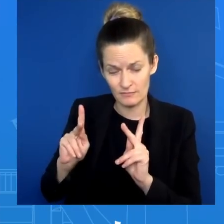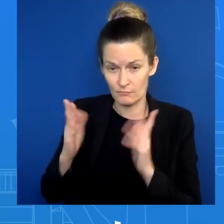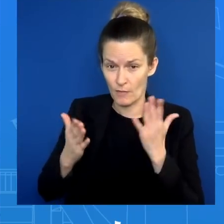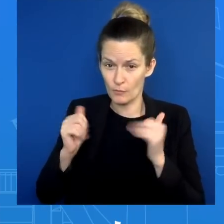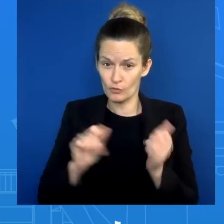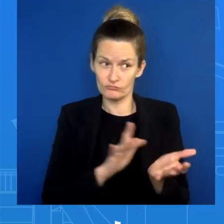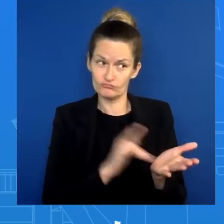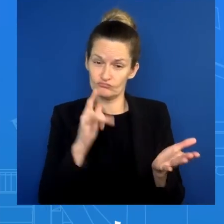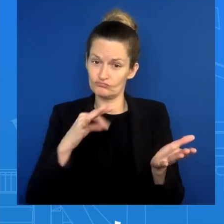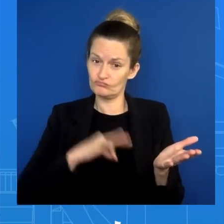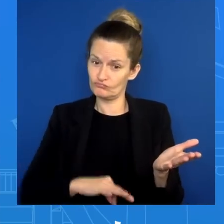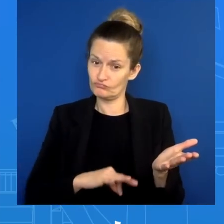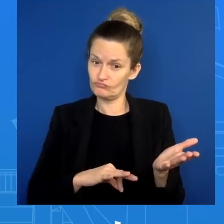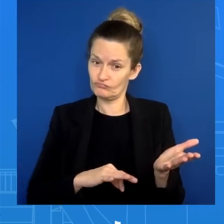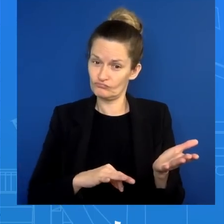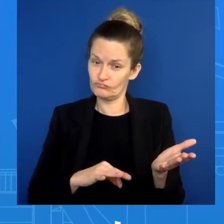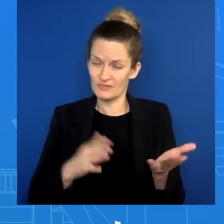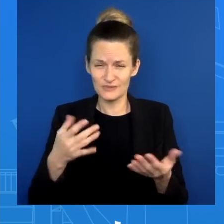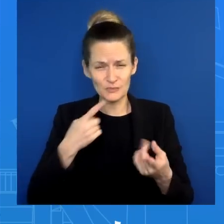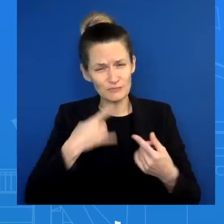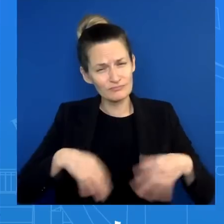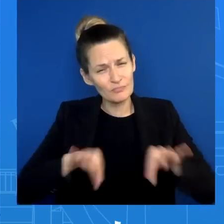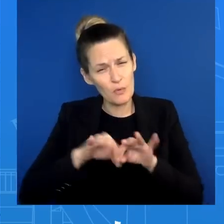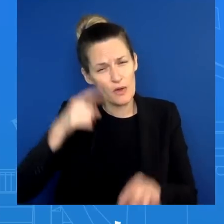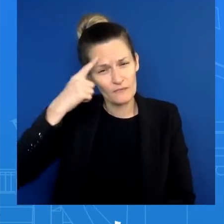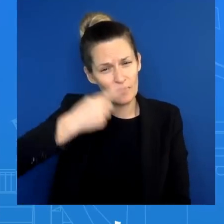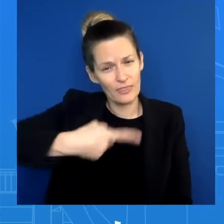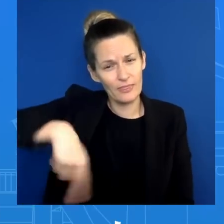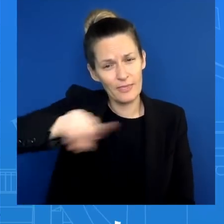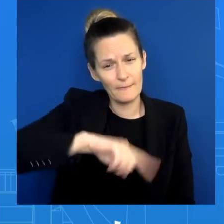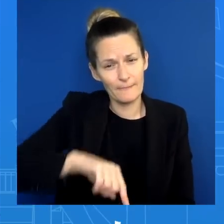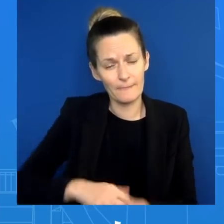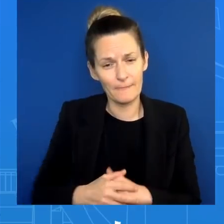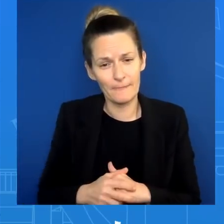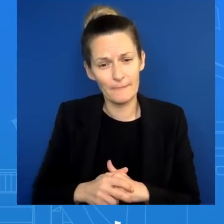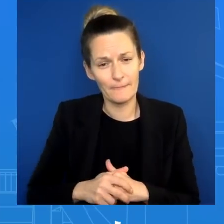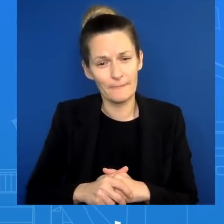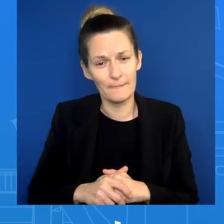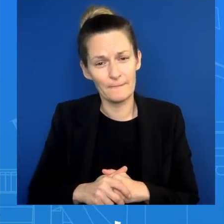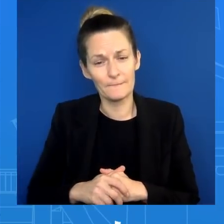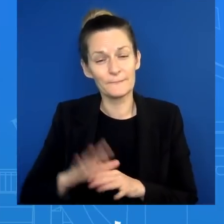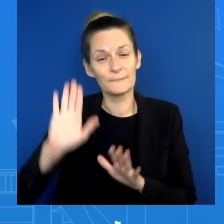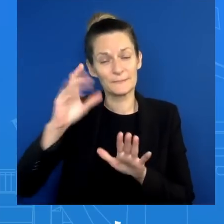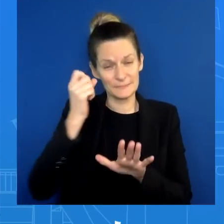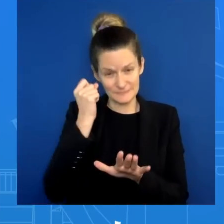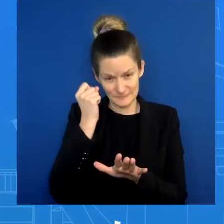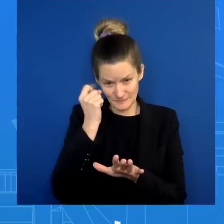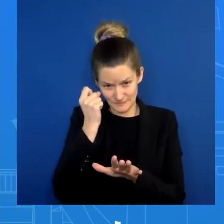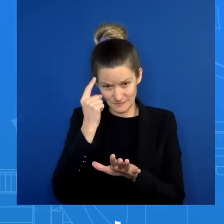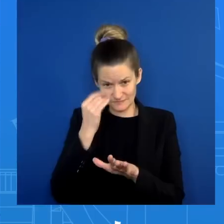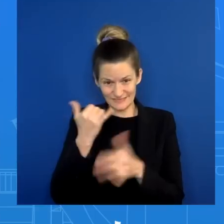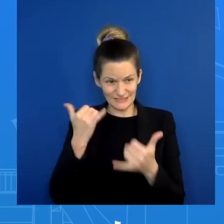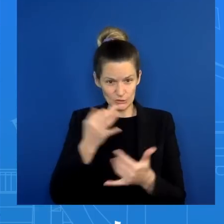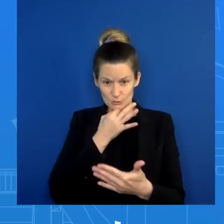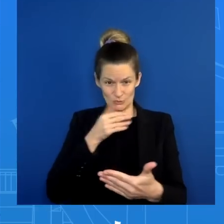especially as we are also going to lift the pause in just a couple of a couple of months. We understand what that's going to mean.